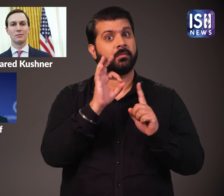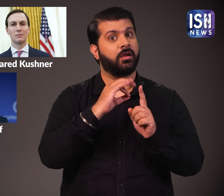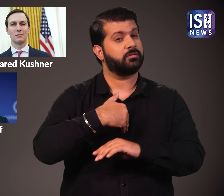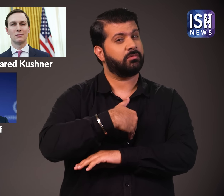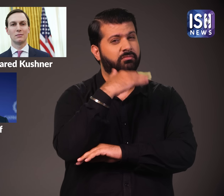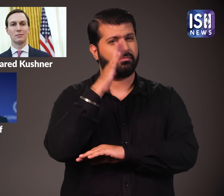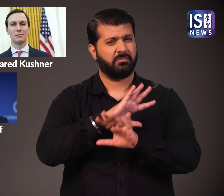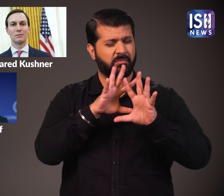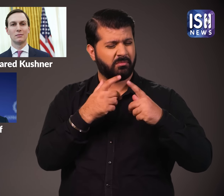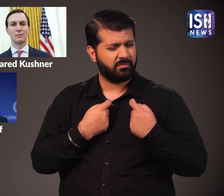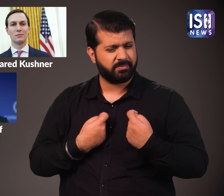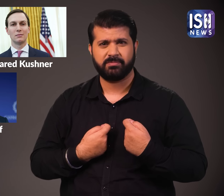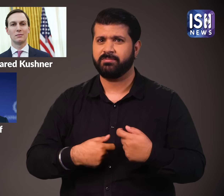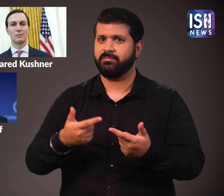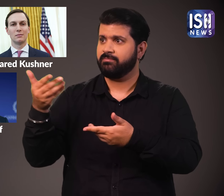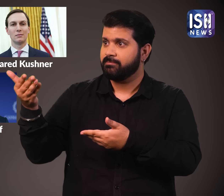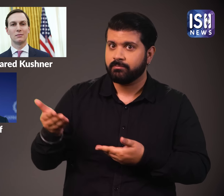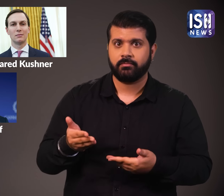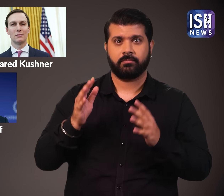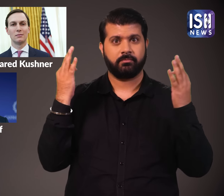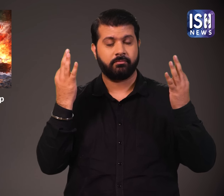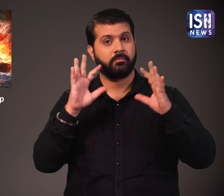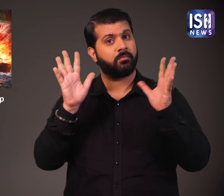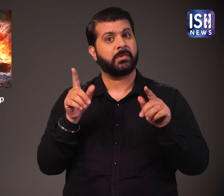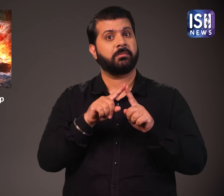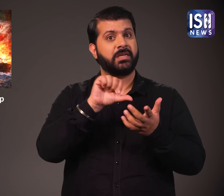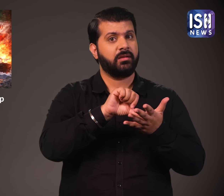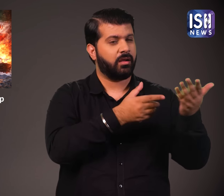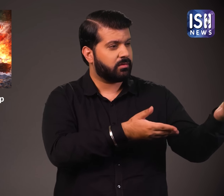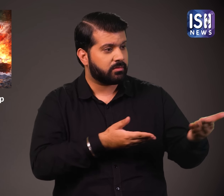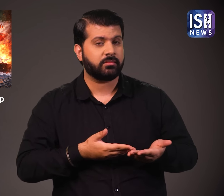Pakistan made major arrangements to host the meeting and welcome the delegations from both the U.S. and Iran.